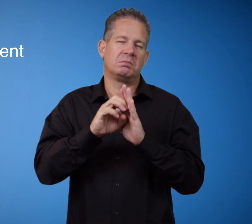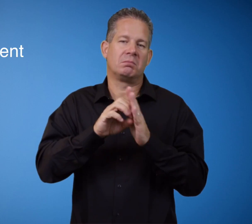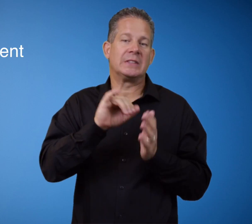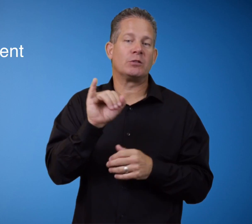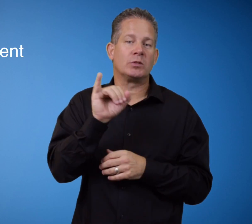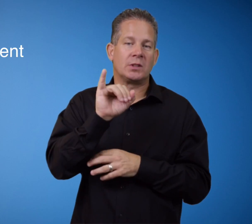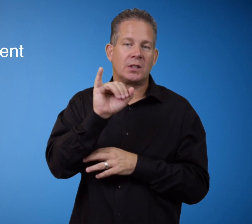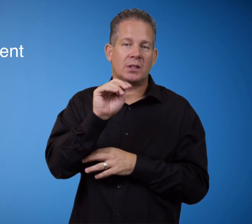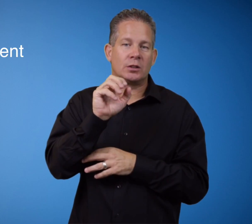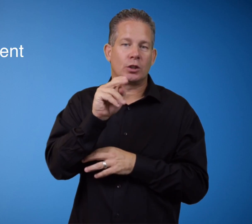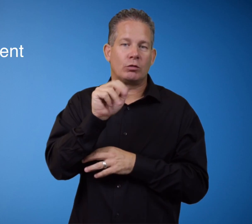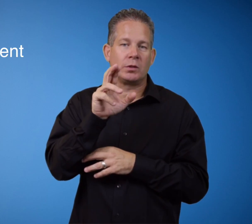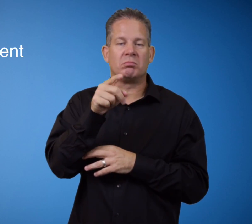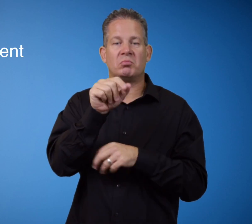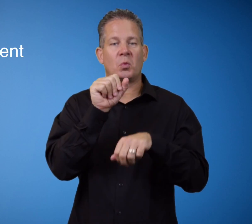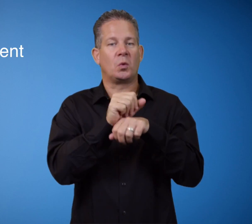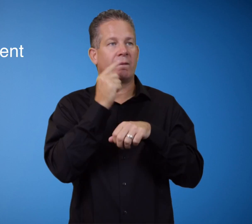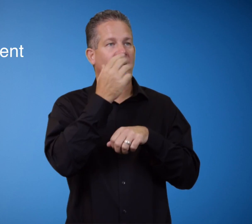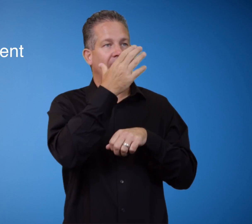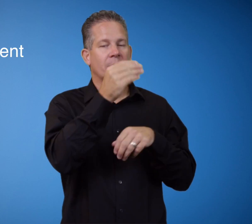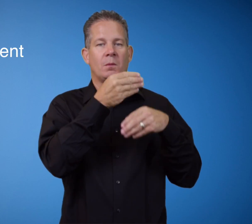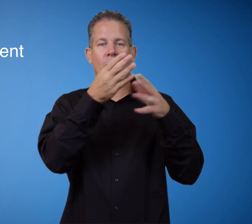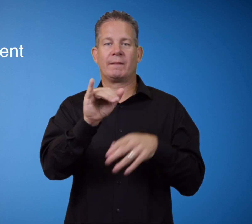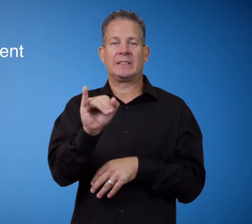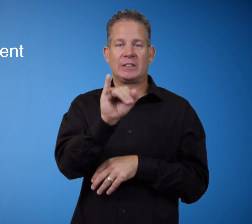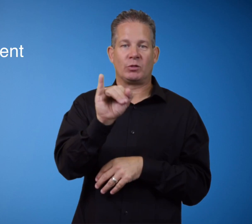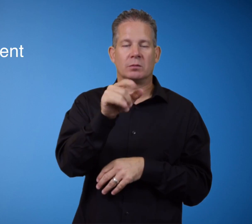For example, if you work for a company that provides insurance,